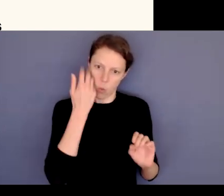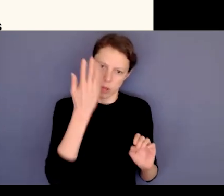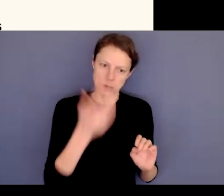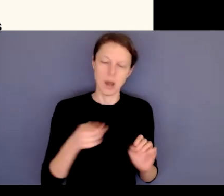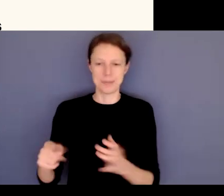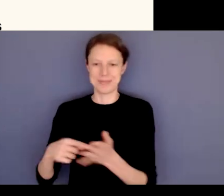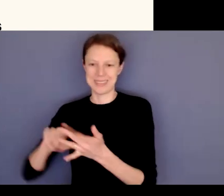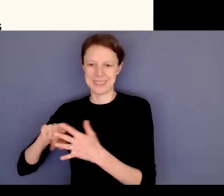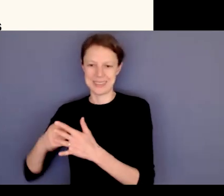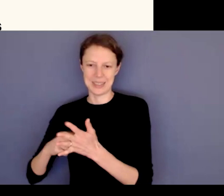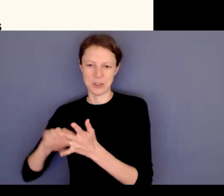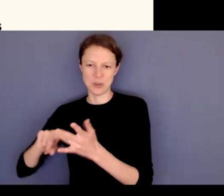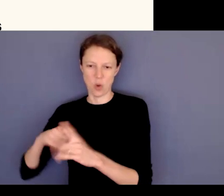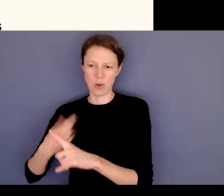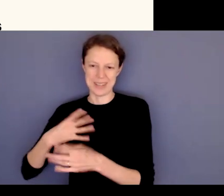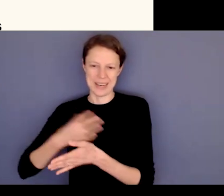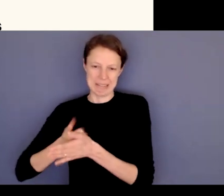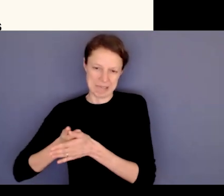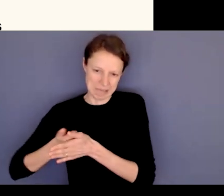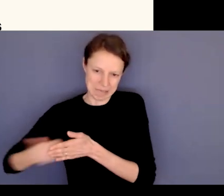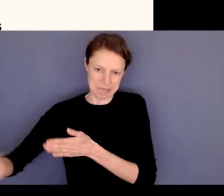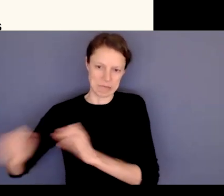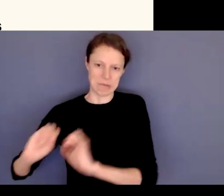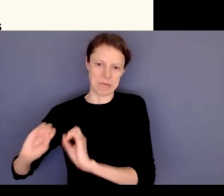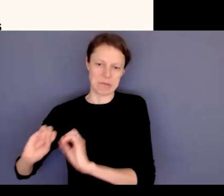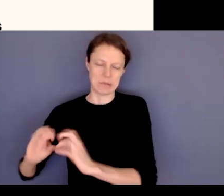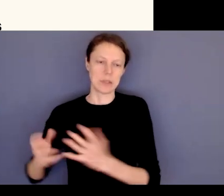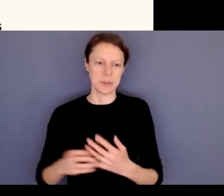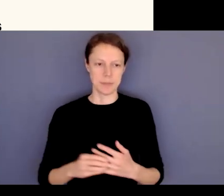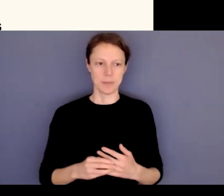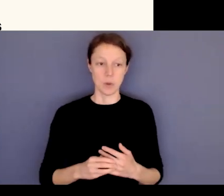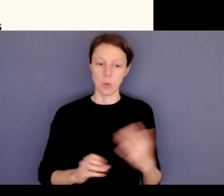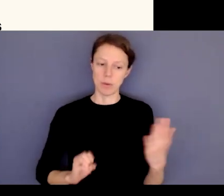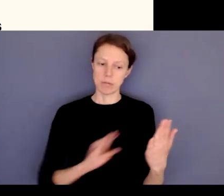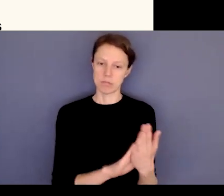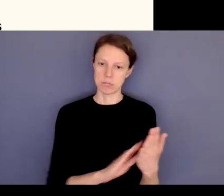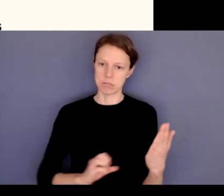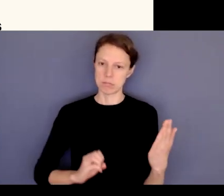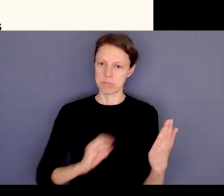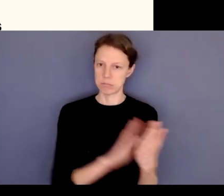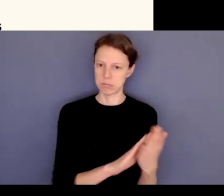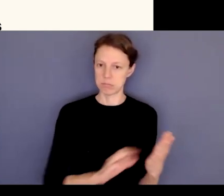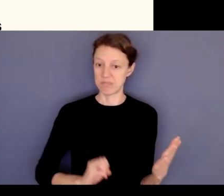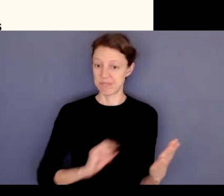post thematically, and we've done a number of series on on different topics. We posted via trial and error. It really was